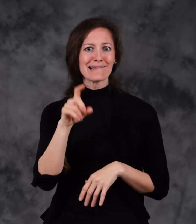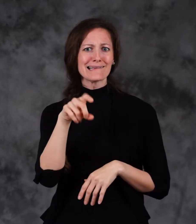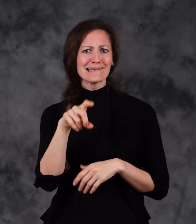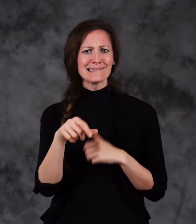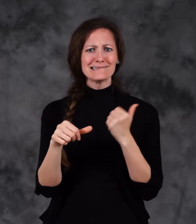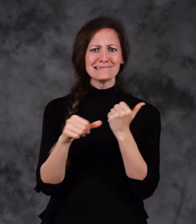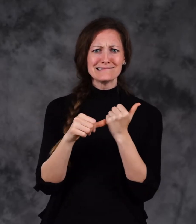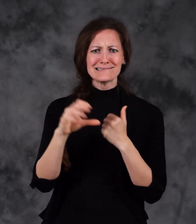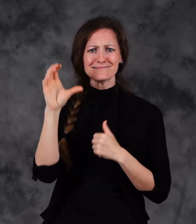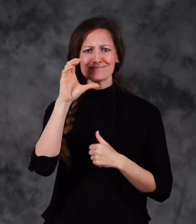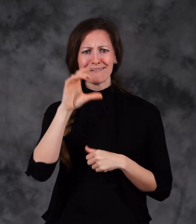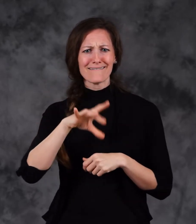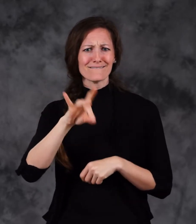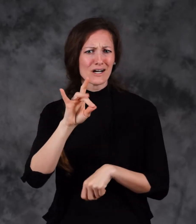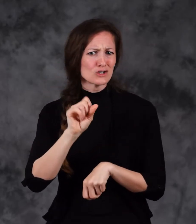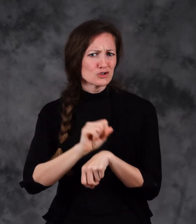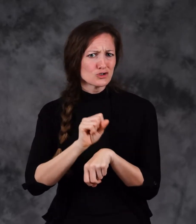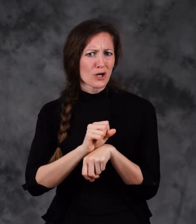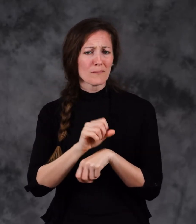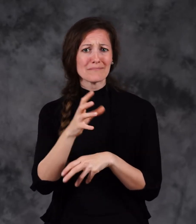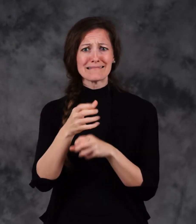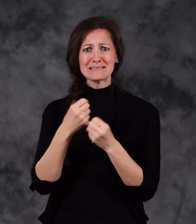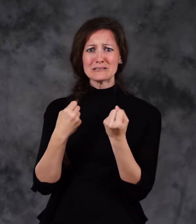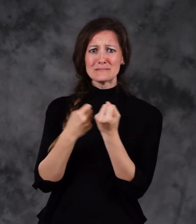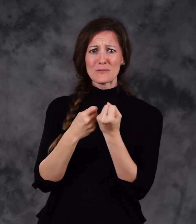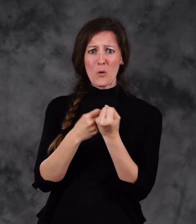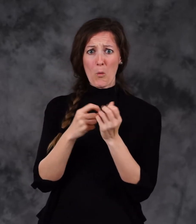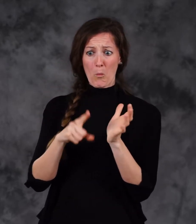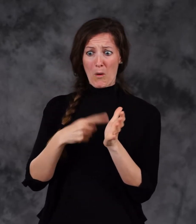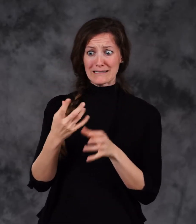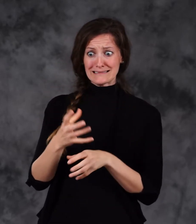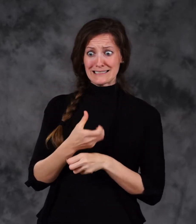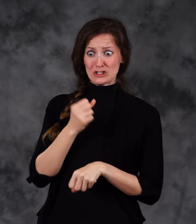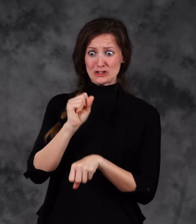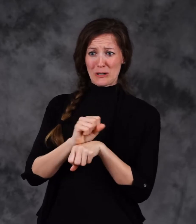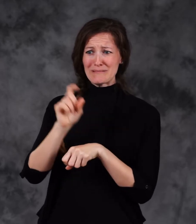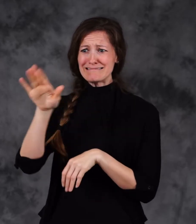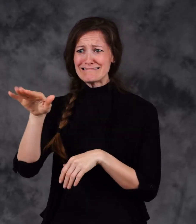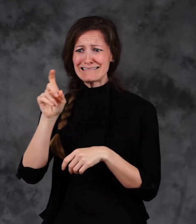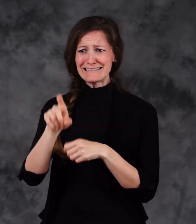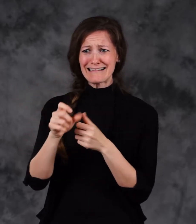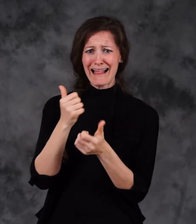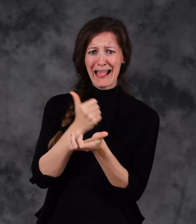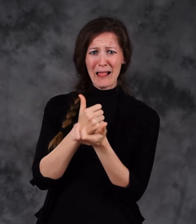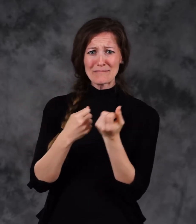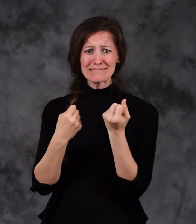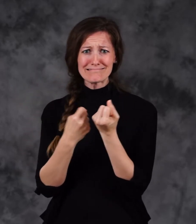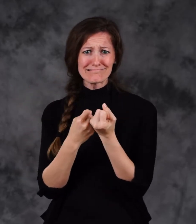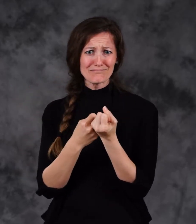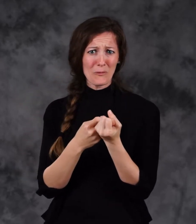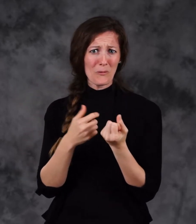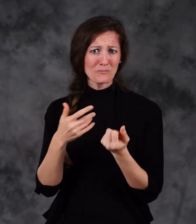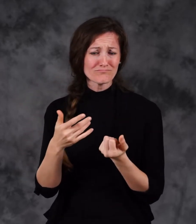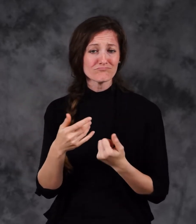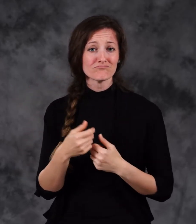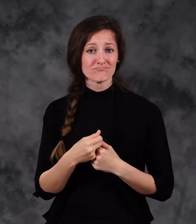if they need assistance in finding a job or in getting the support they need once they have a job.